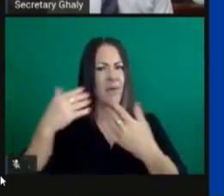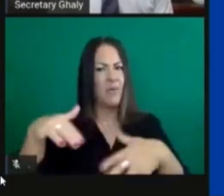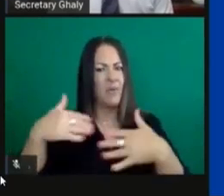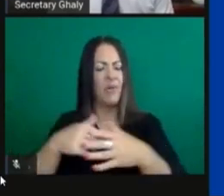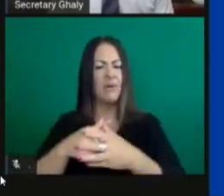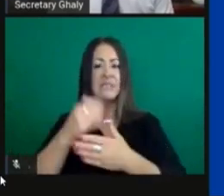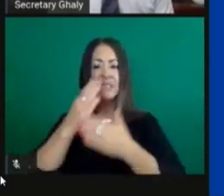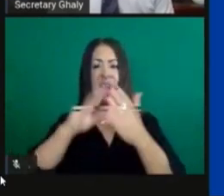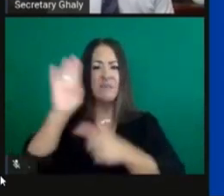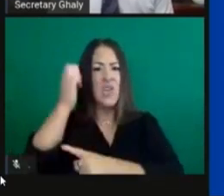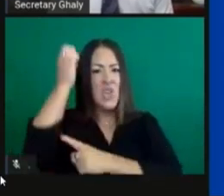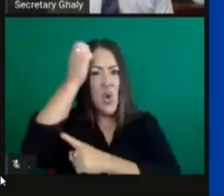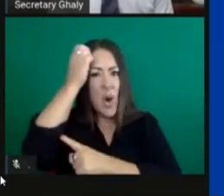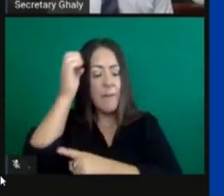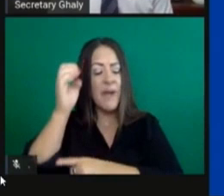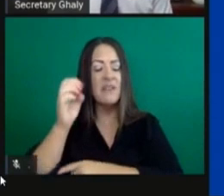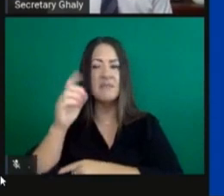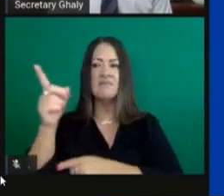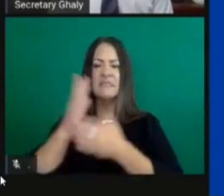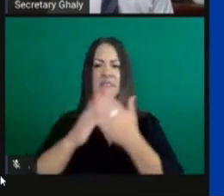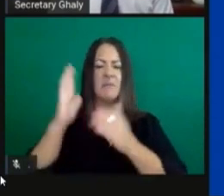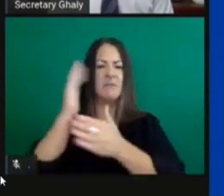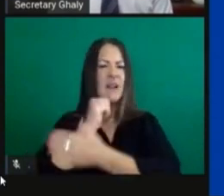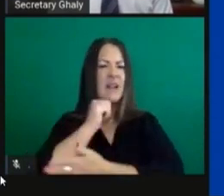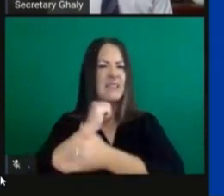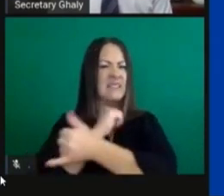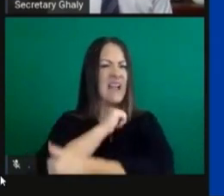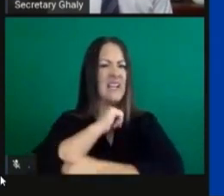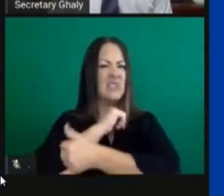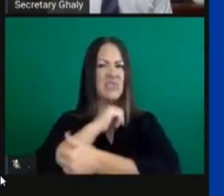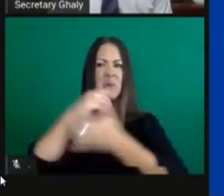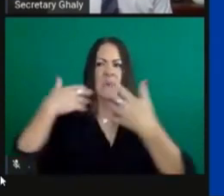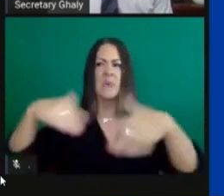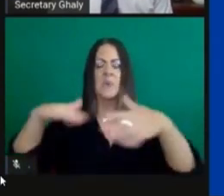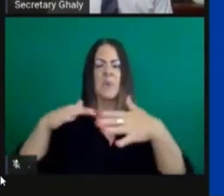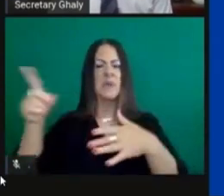AN INCREASING NUMBER OF STATES. WE'RE SEEING A SECOND WAVE,